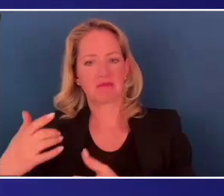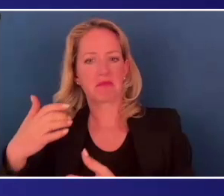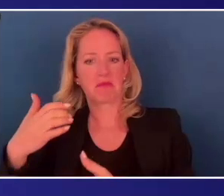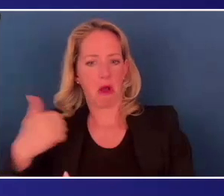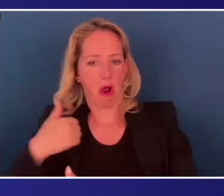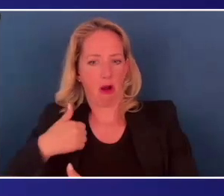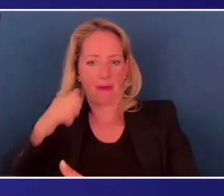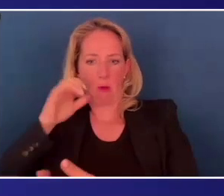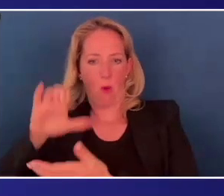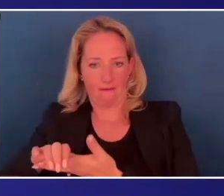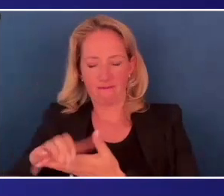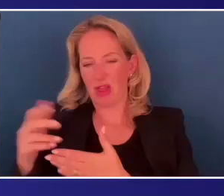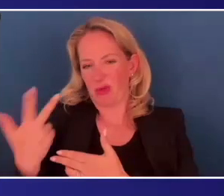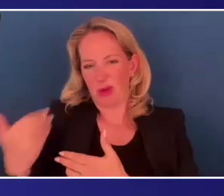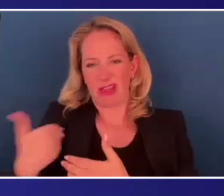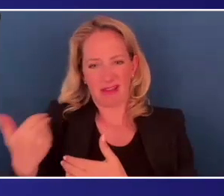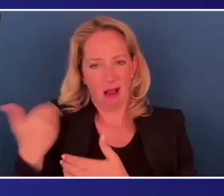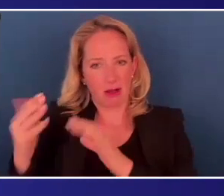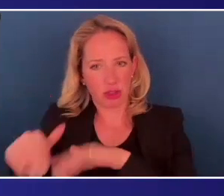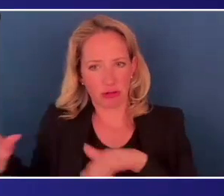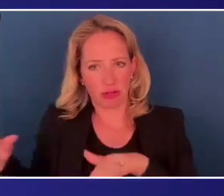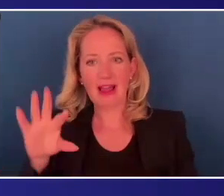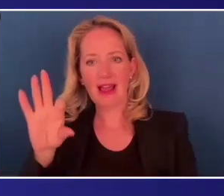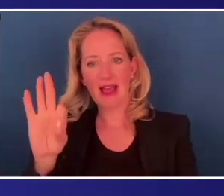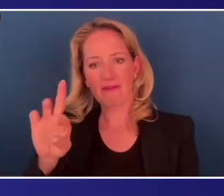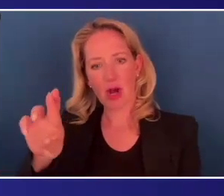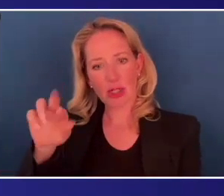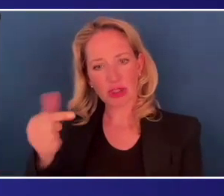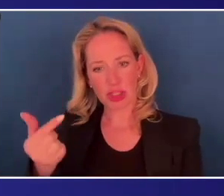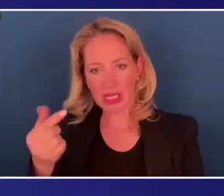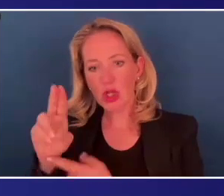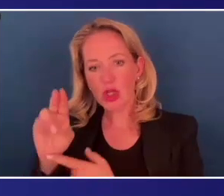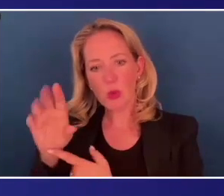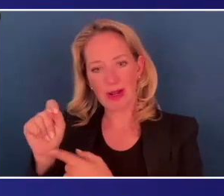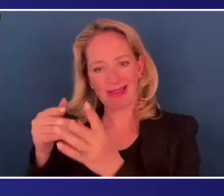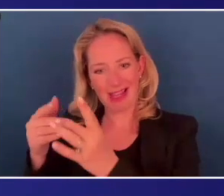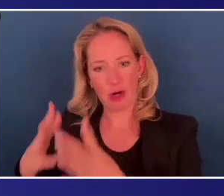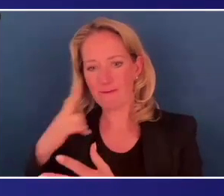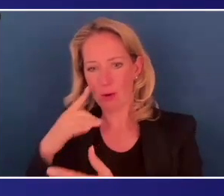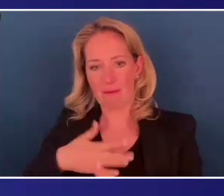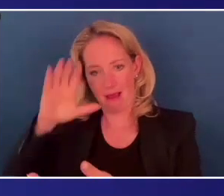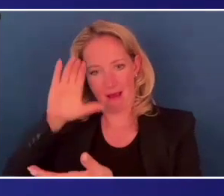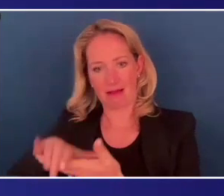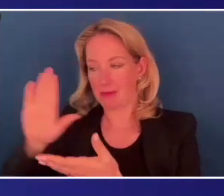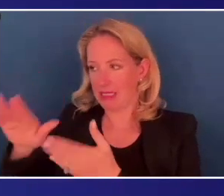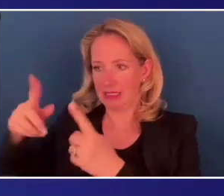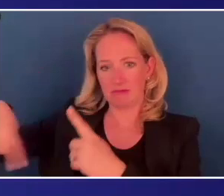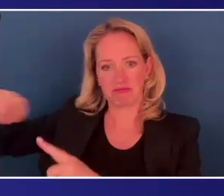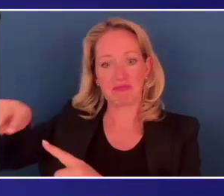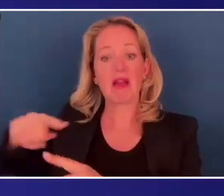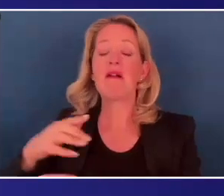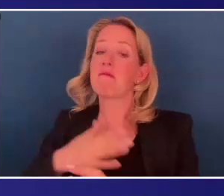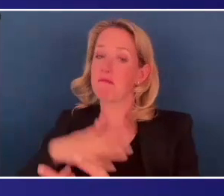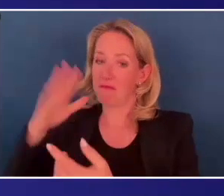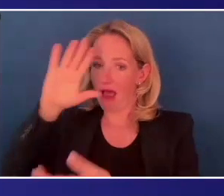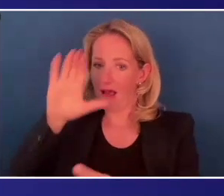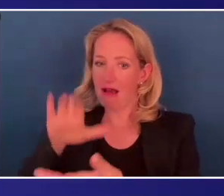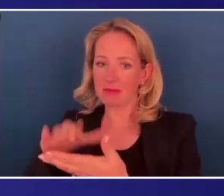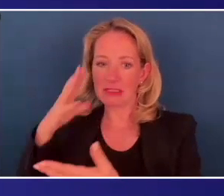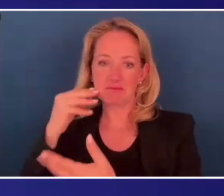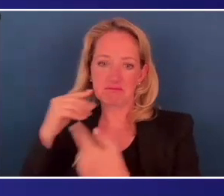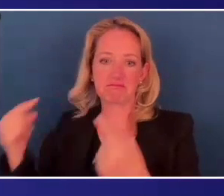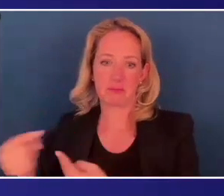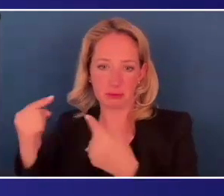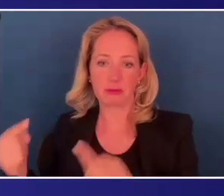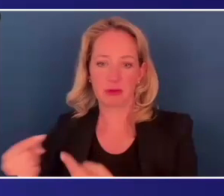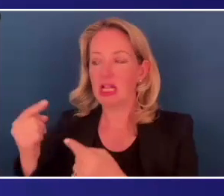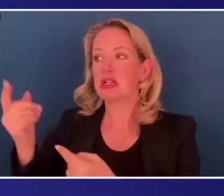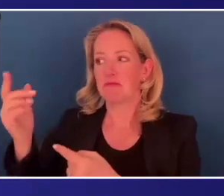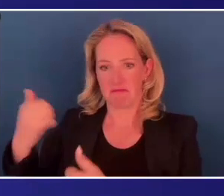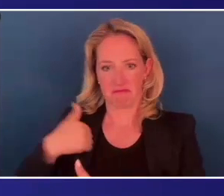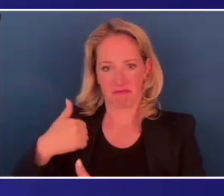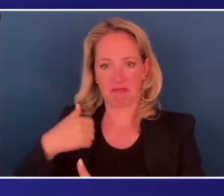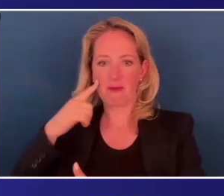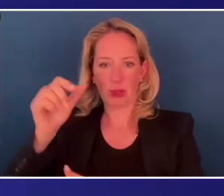My husband then got hurt after serving for almost 10 years. And he was medically discharged from the Army.